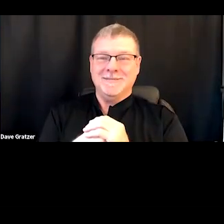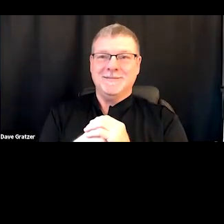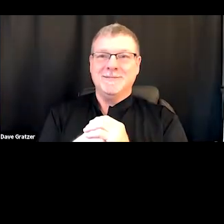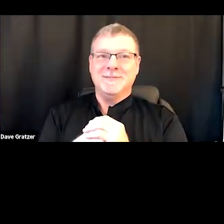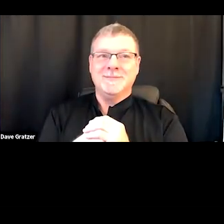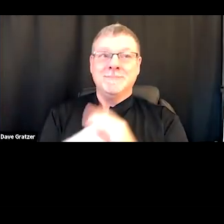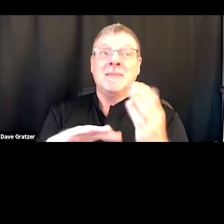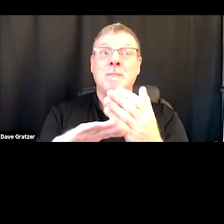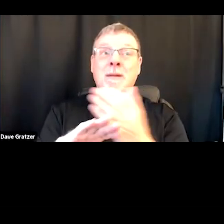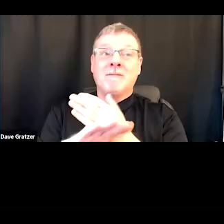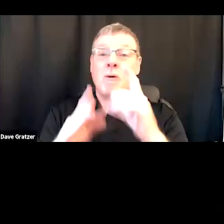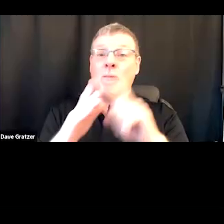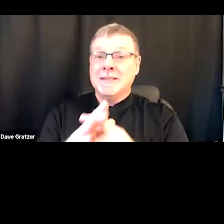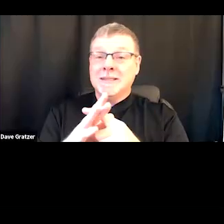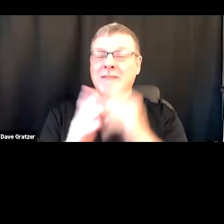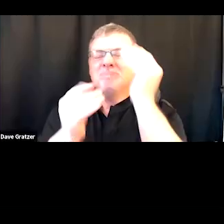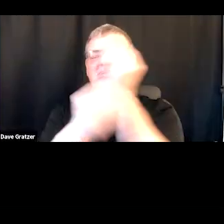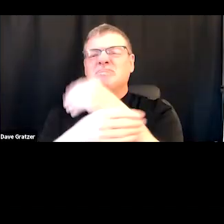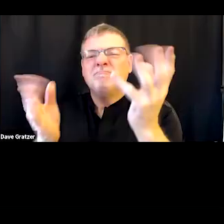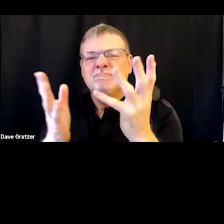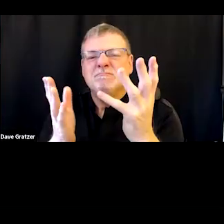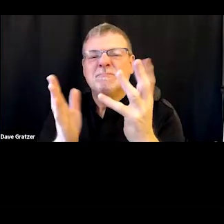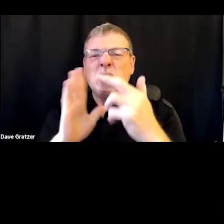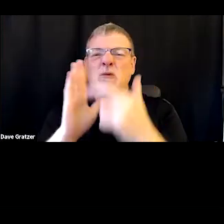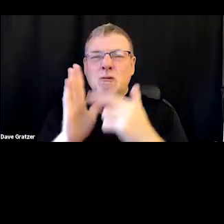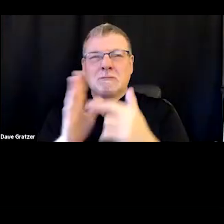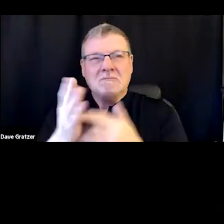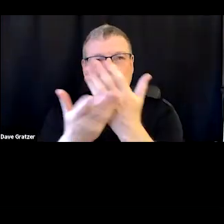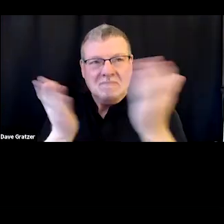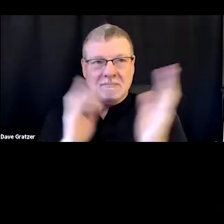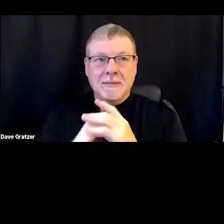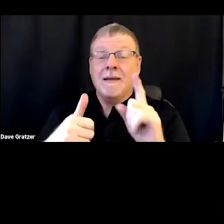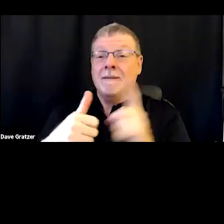Before we start our presentations, I'll just cover a couple of items. First, the views, opinions,